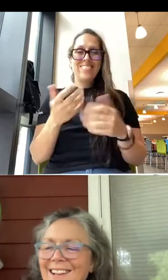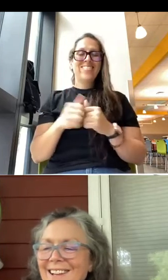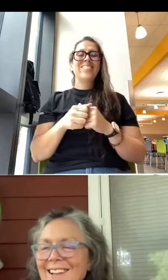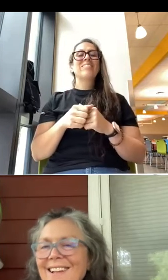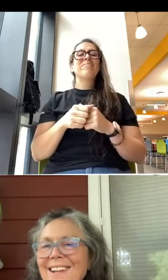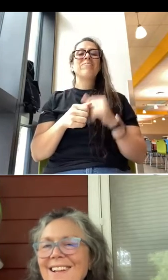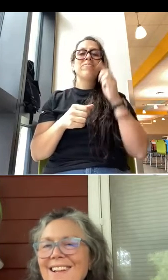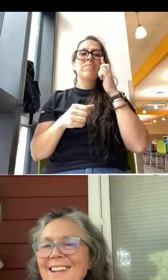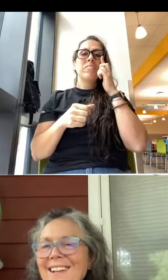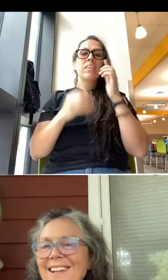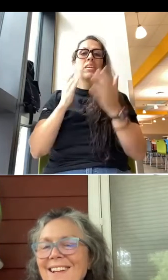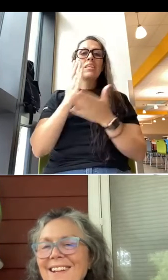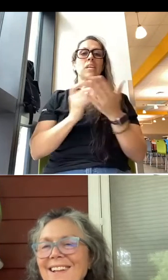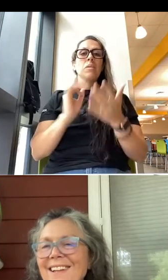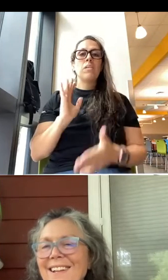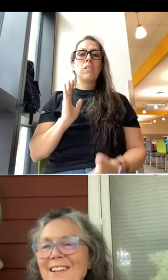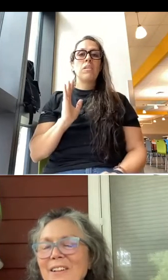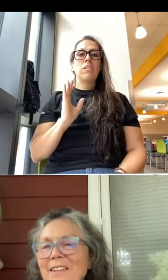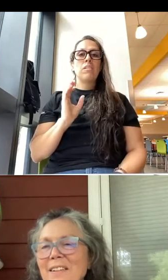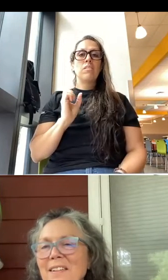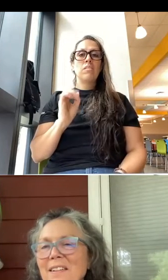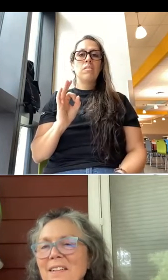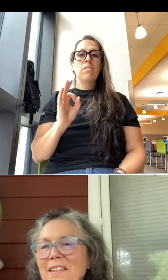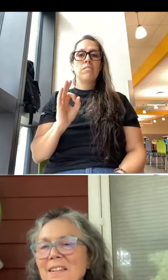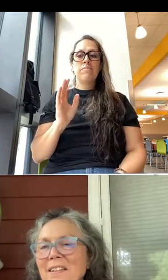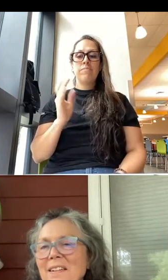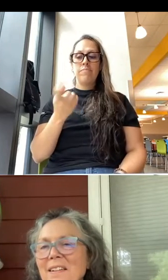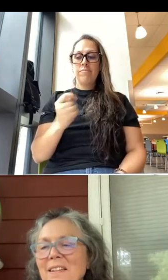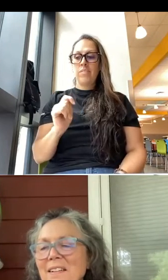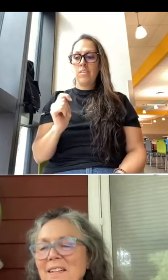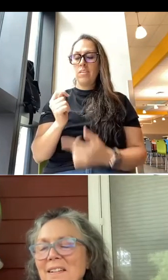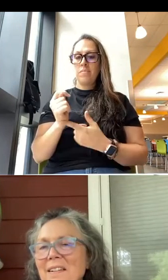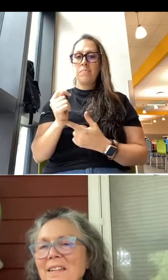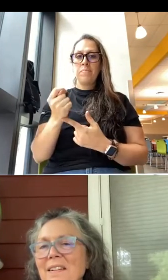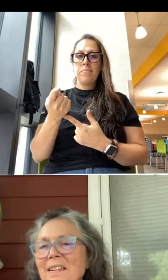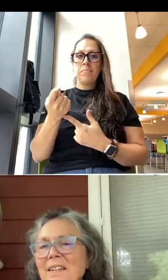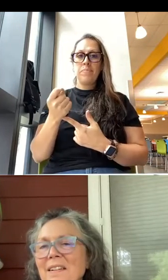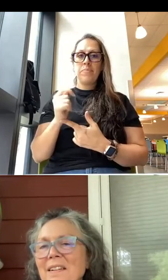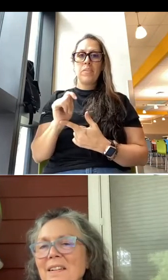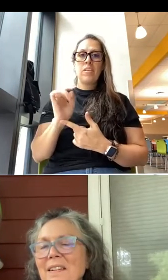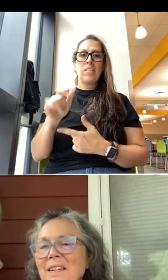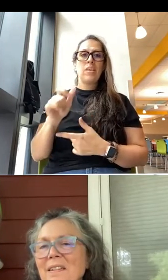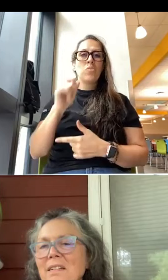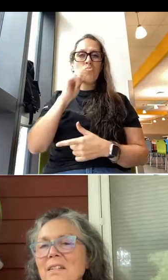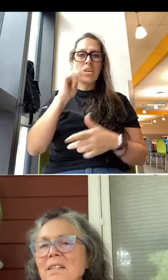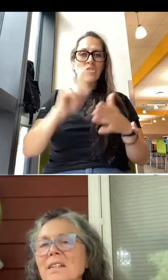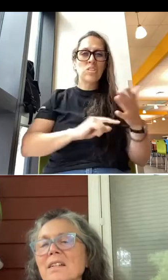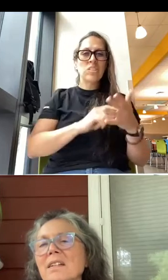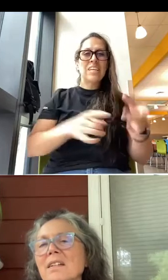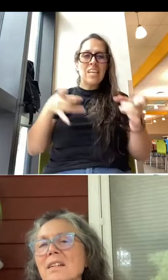some of the, the the kind of like, racialized hate that a lot of you know,